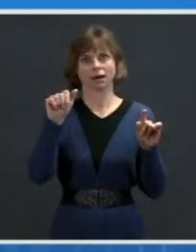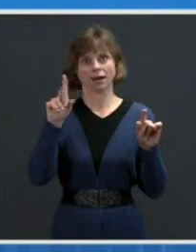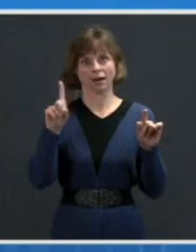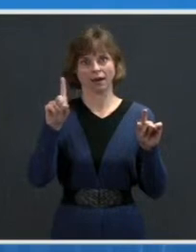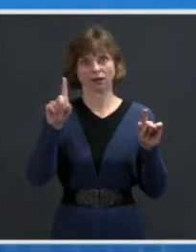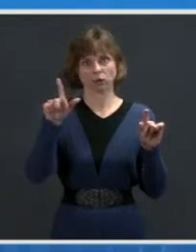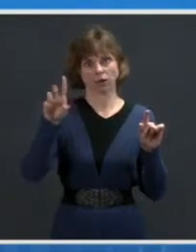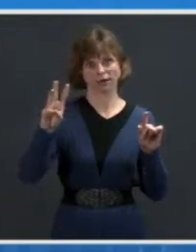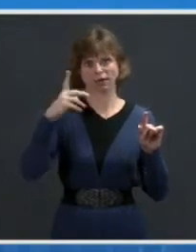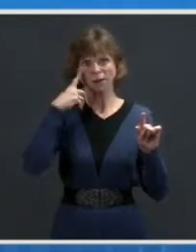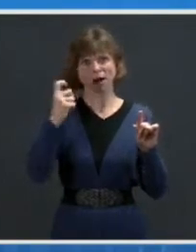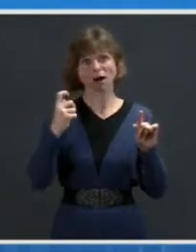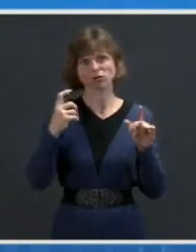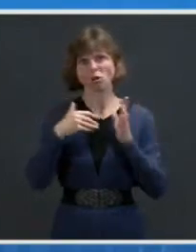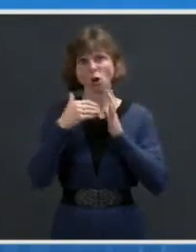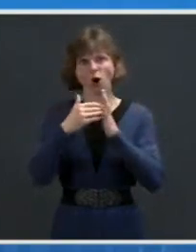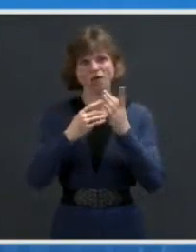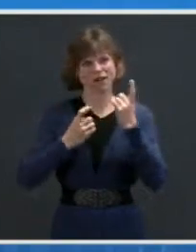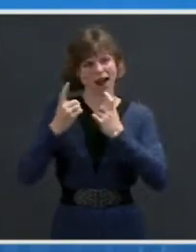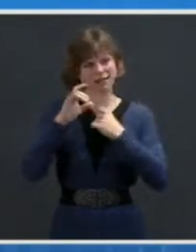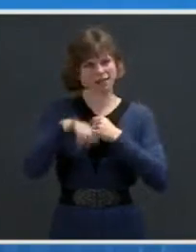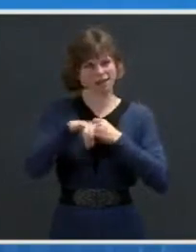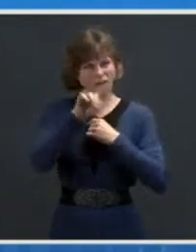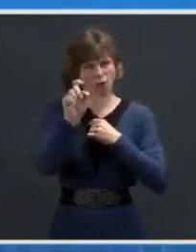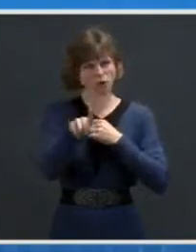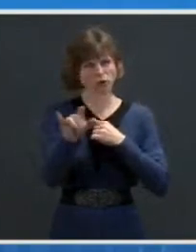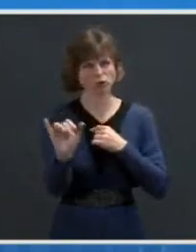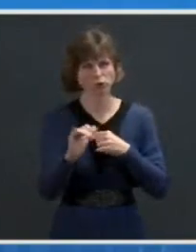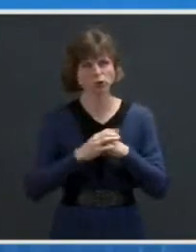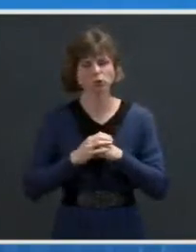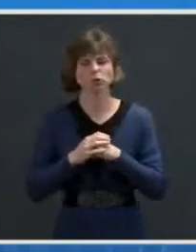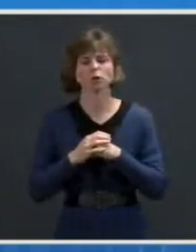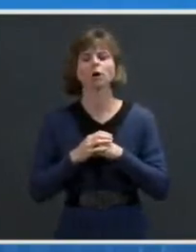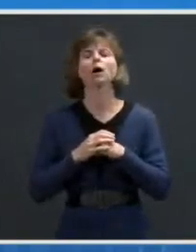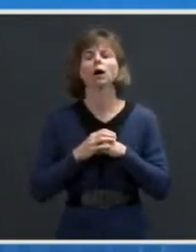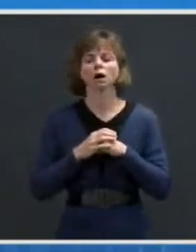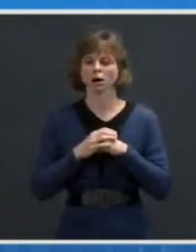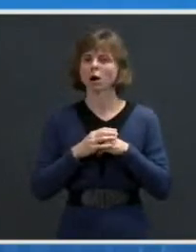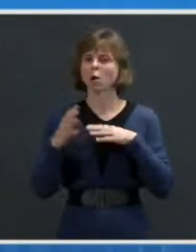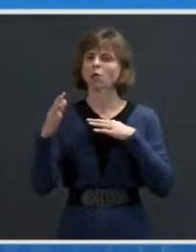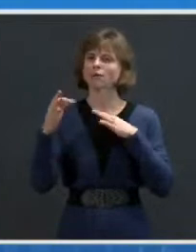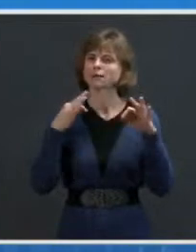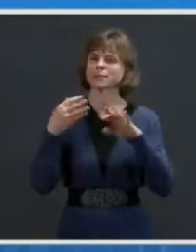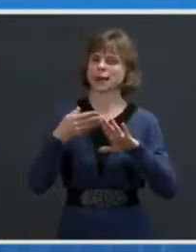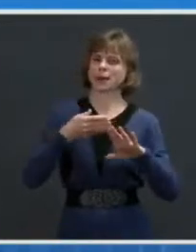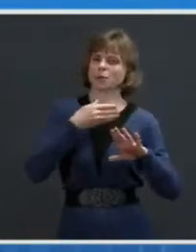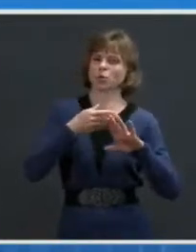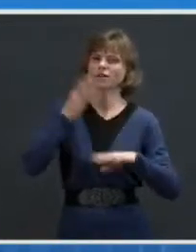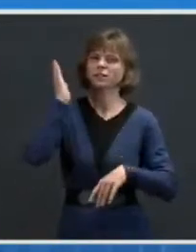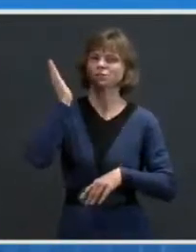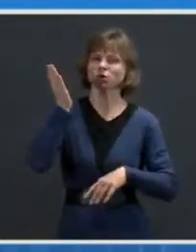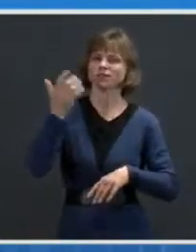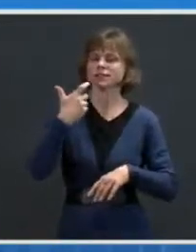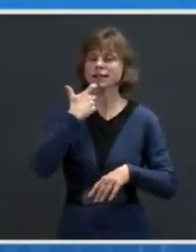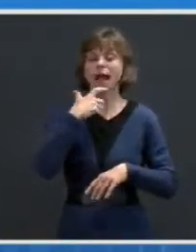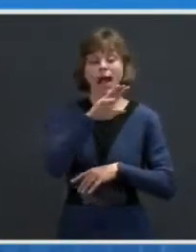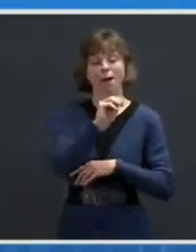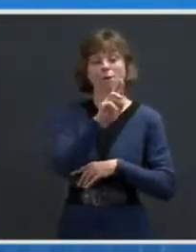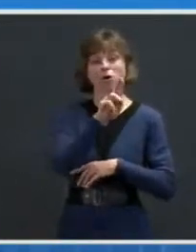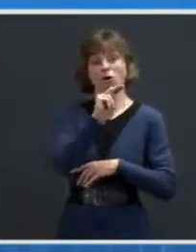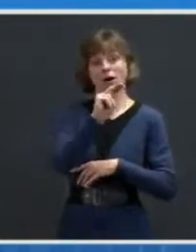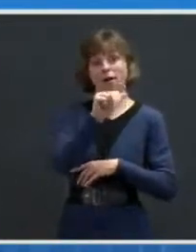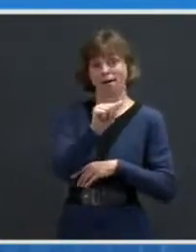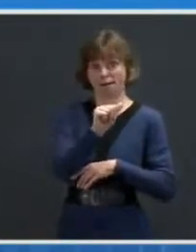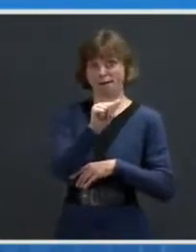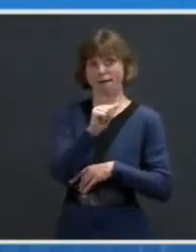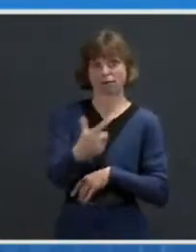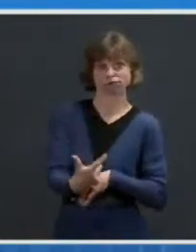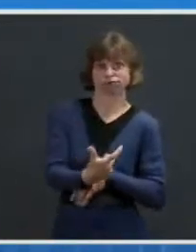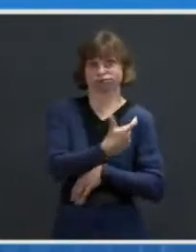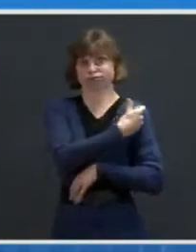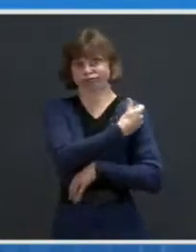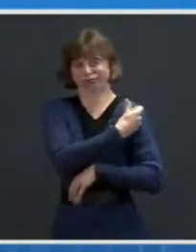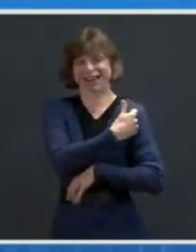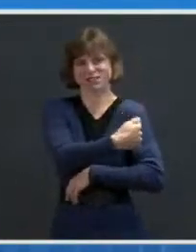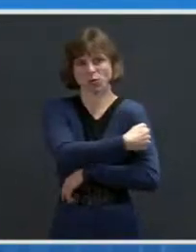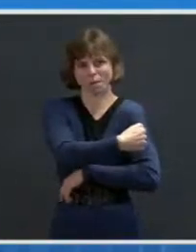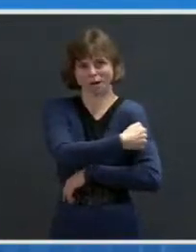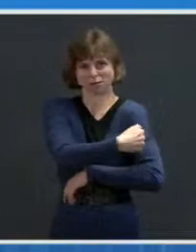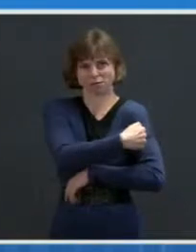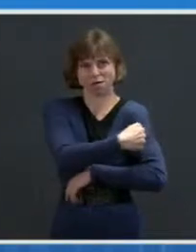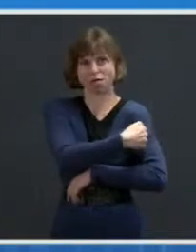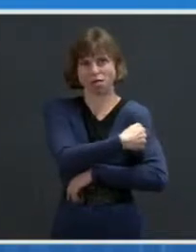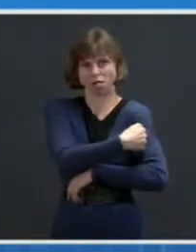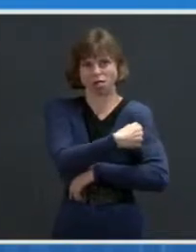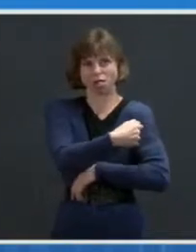NOW, TELLING YOU THE DIFFERENCE